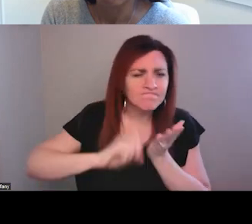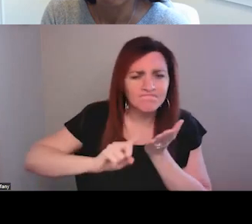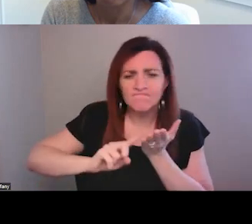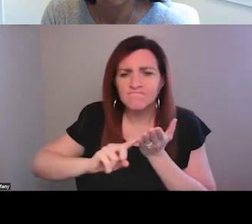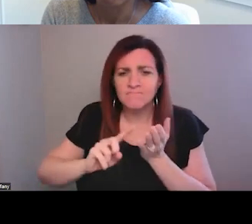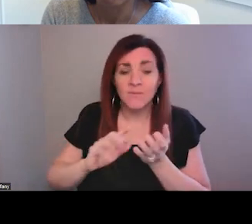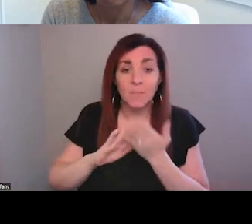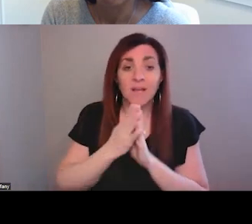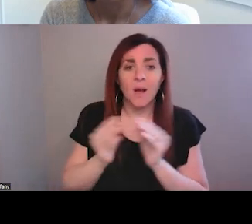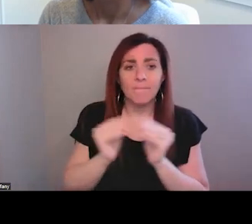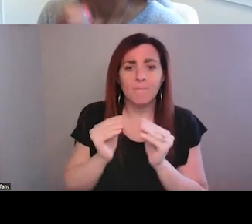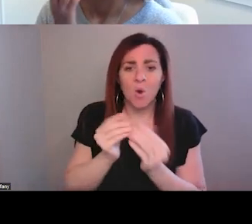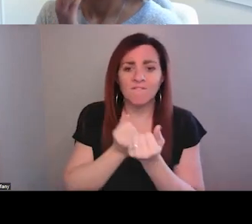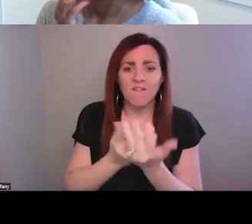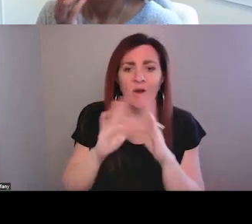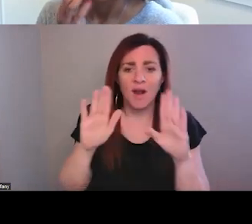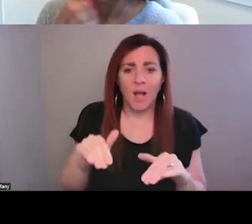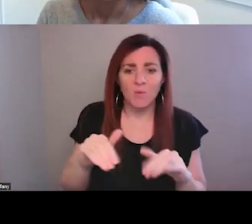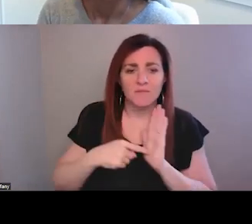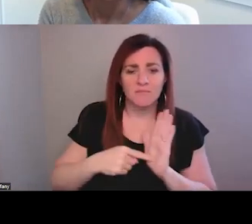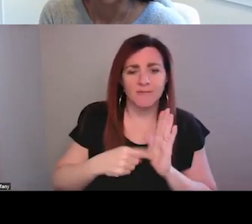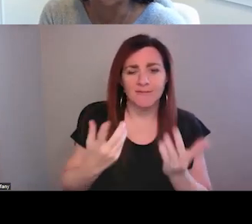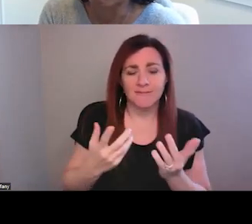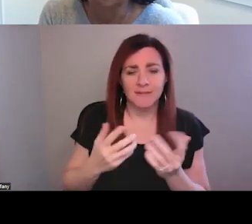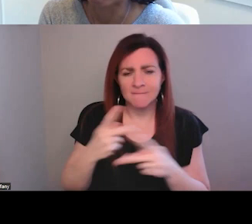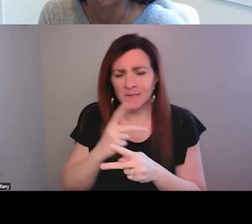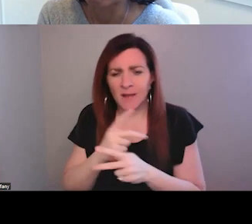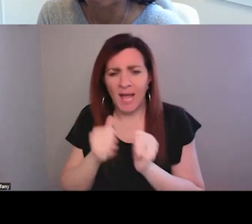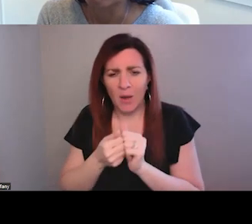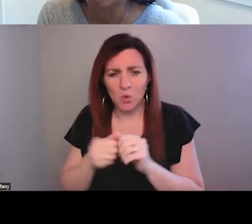MODEL AND FIGURING OUT HOW WE CAN FUND THAT IS REALLY WHERE WE